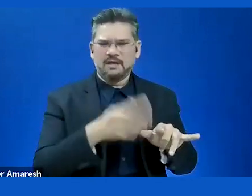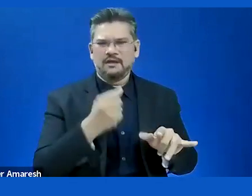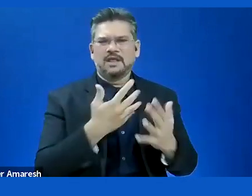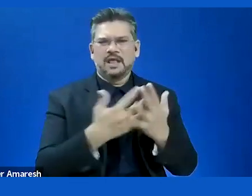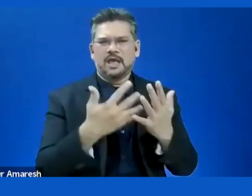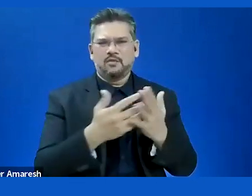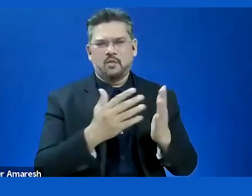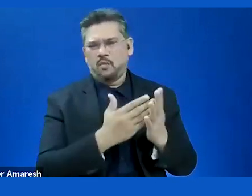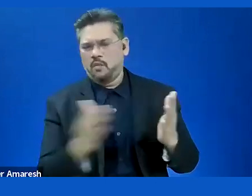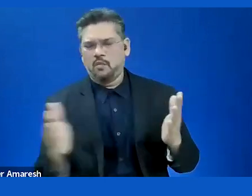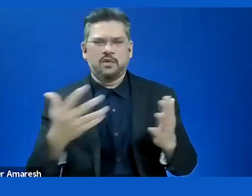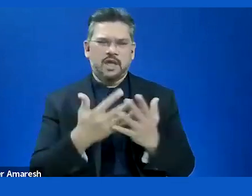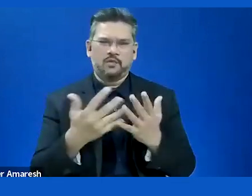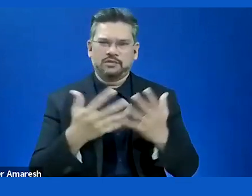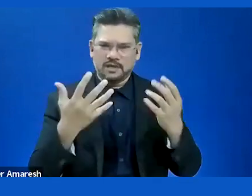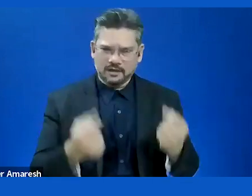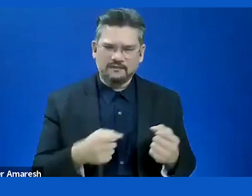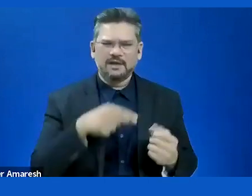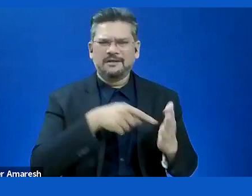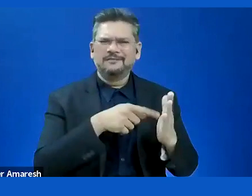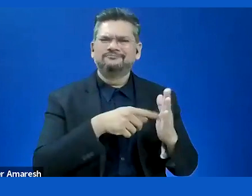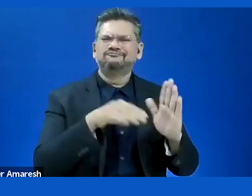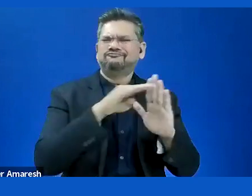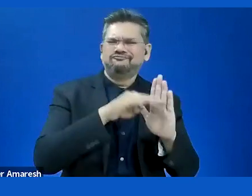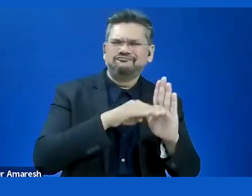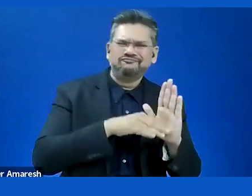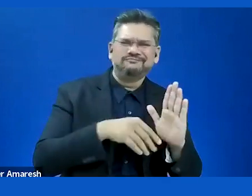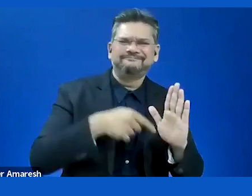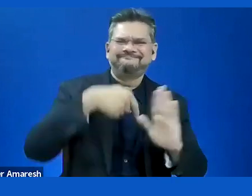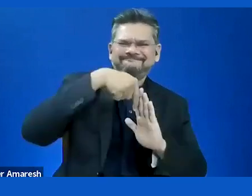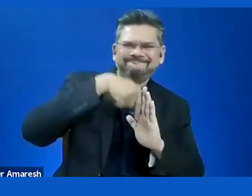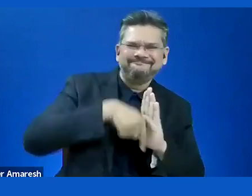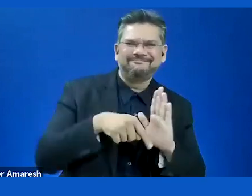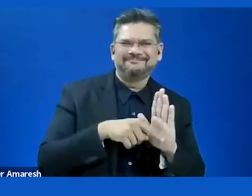what is the Directive about. What are the main obligations, where we can read more.